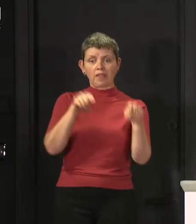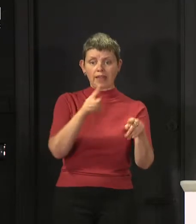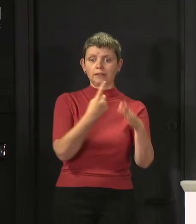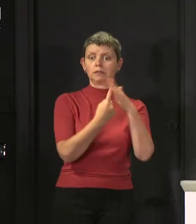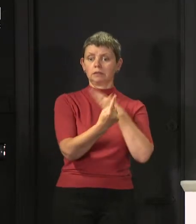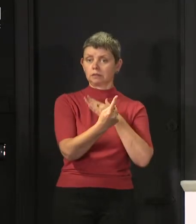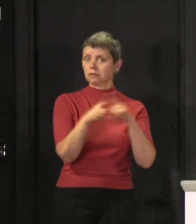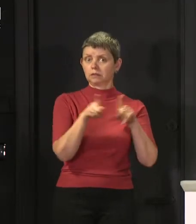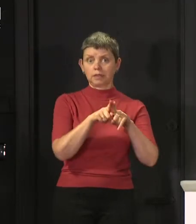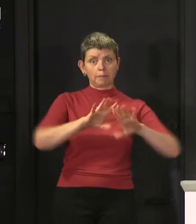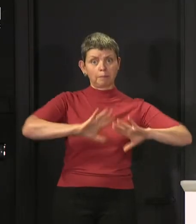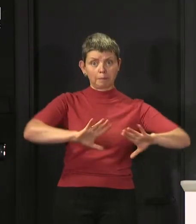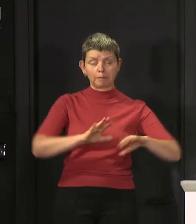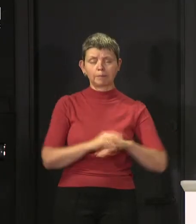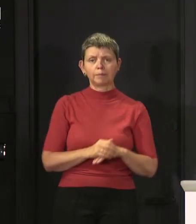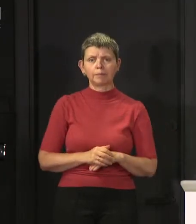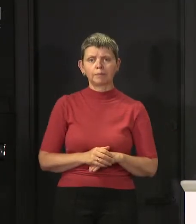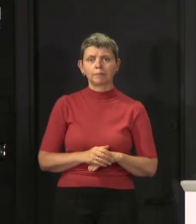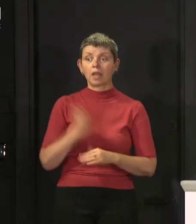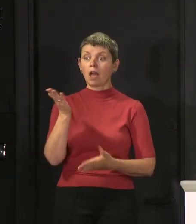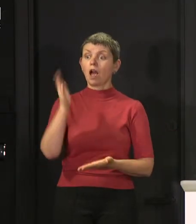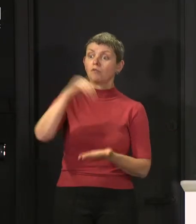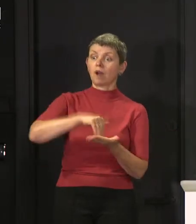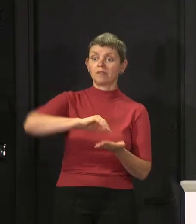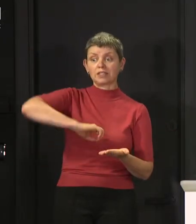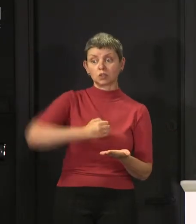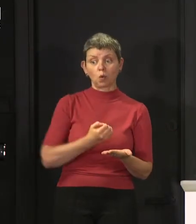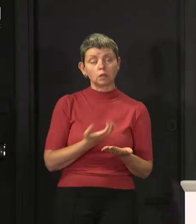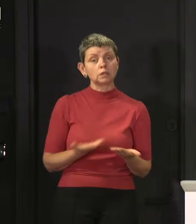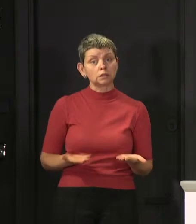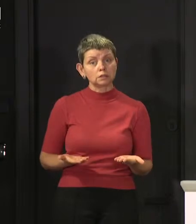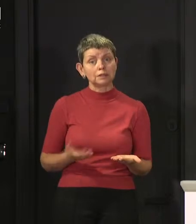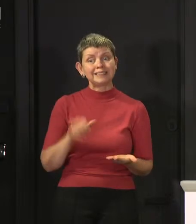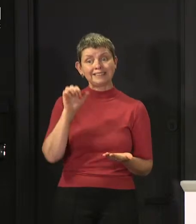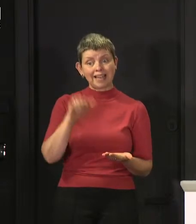Scotland right now. People coming into Scotland, yes, border force would continue to have a